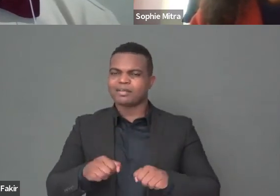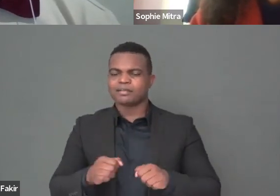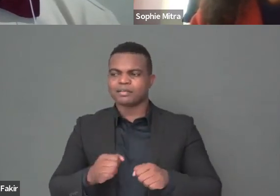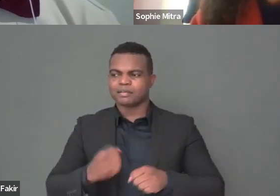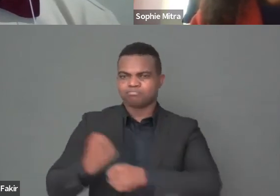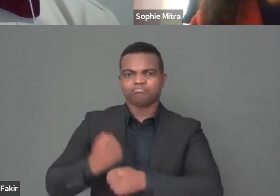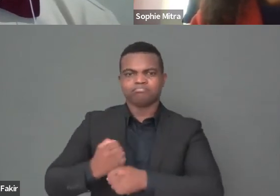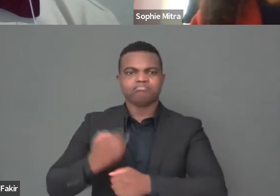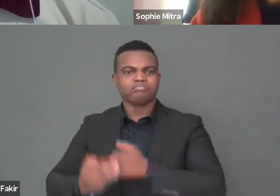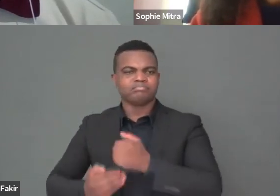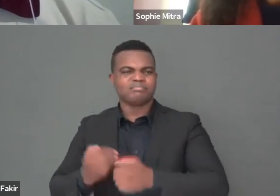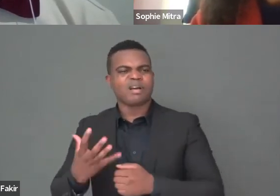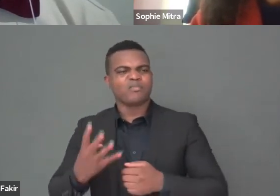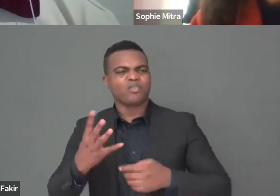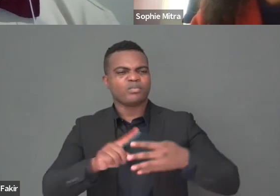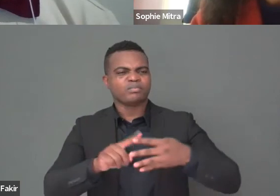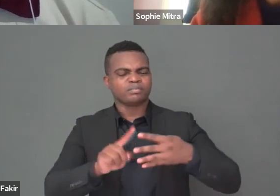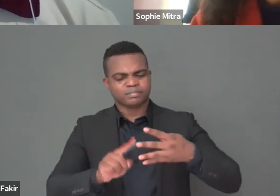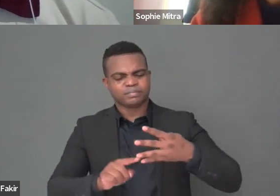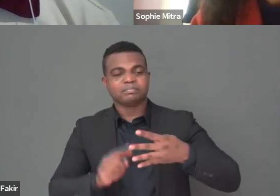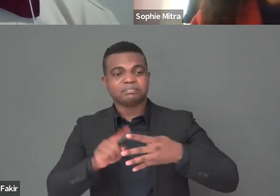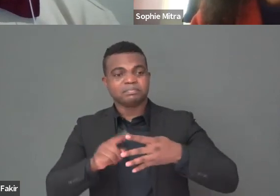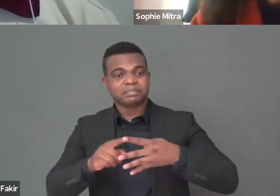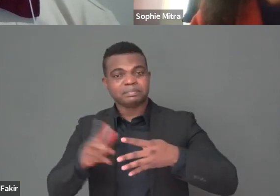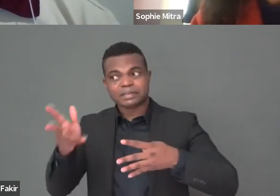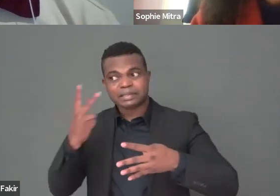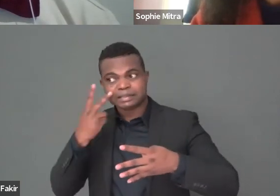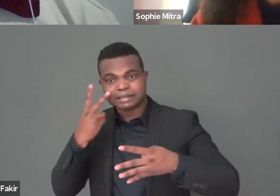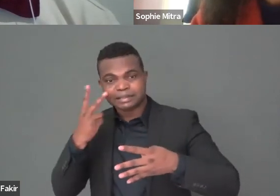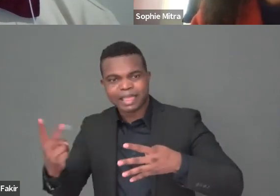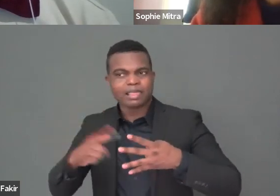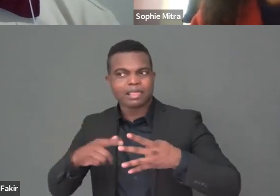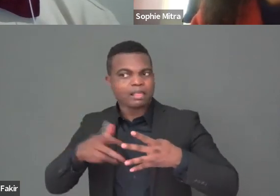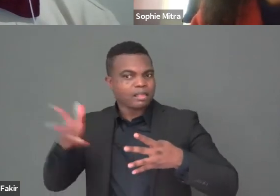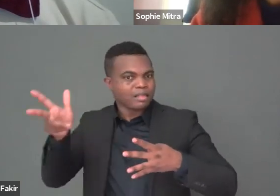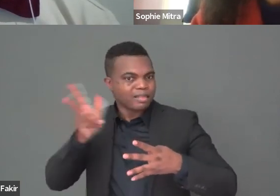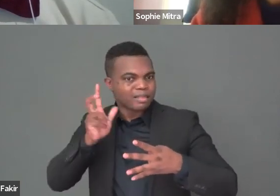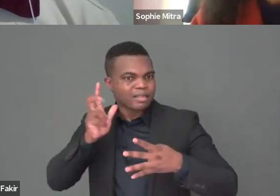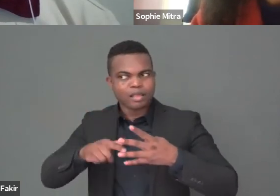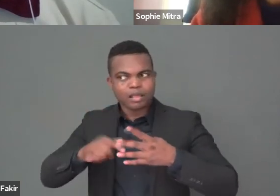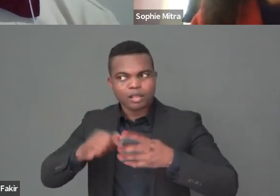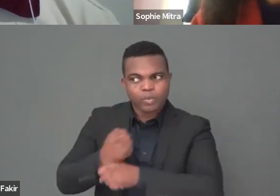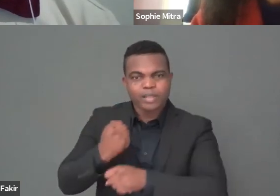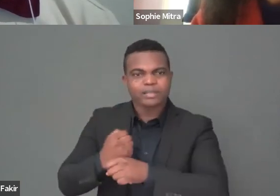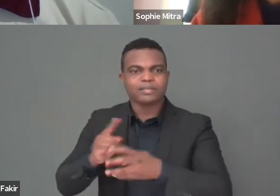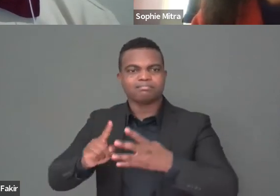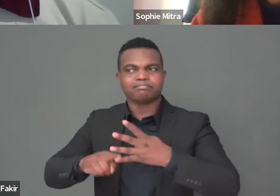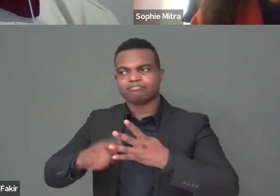Sophie Mitra: First, we find that in when I see we it's a big team of students at fordham university that i'm grateful to work with.